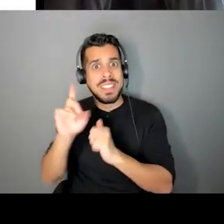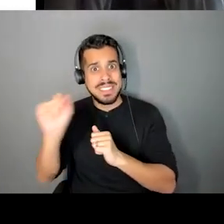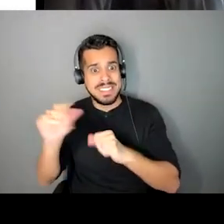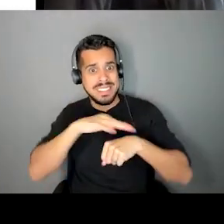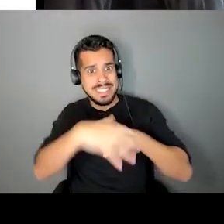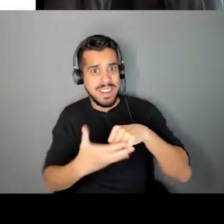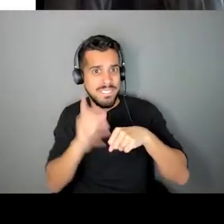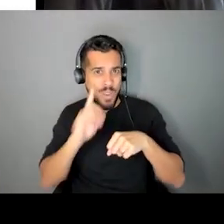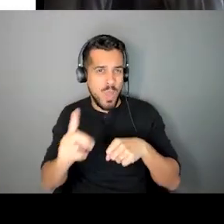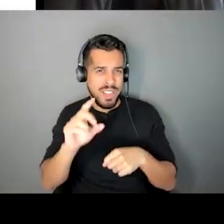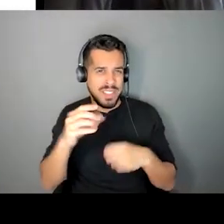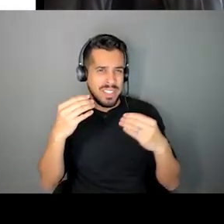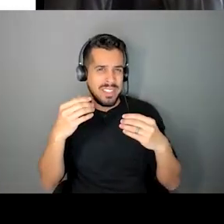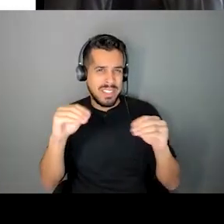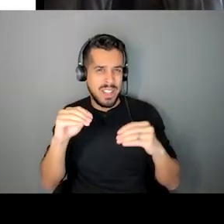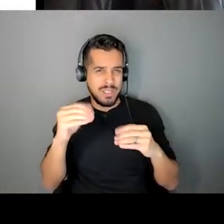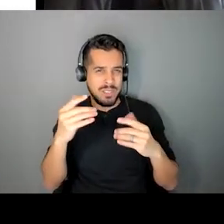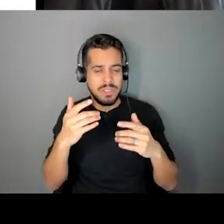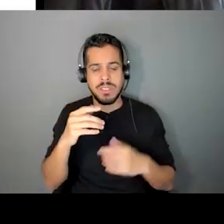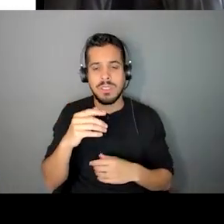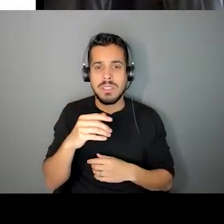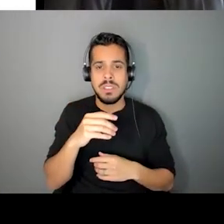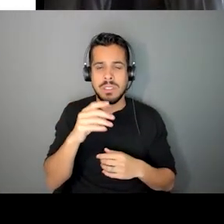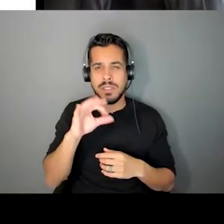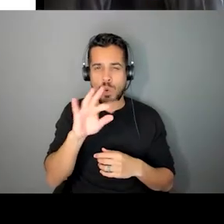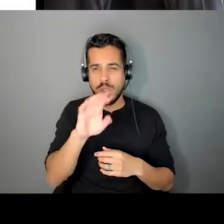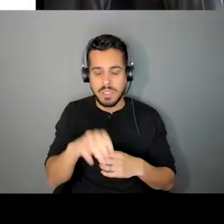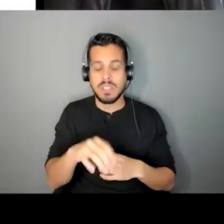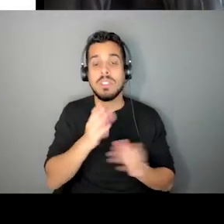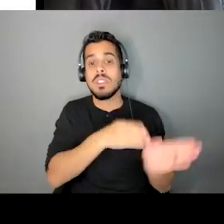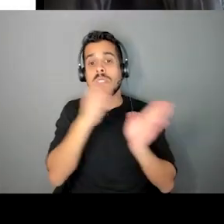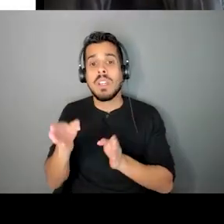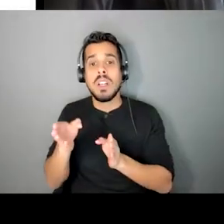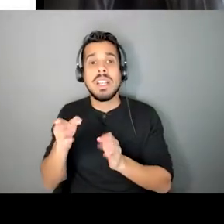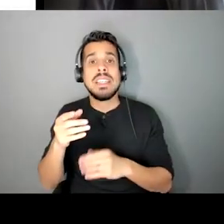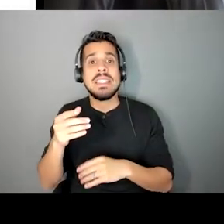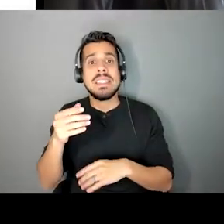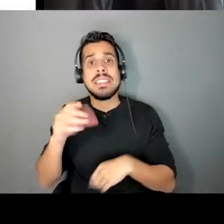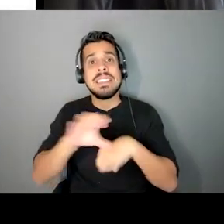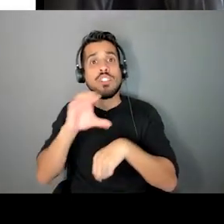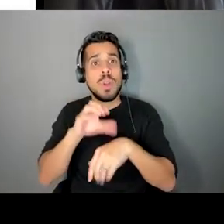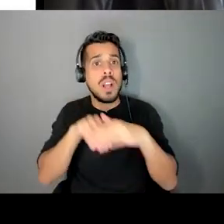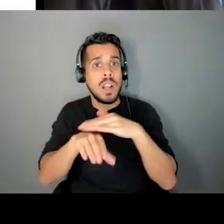Um... the other program that we have is digital accessibility. Um... both of our courses have the prerequisite